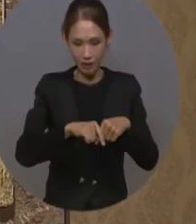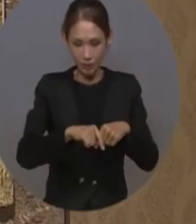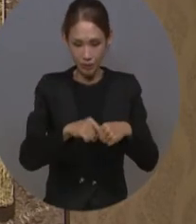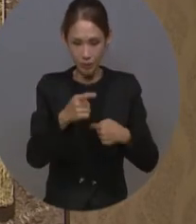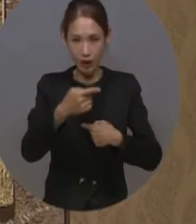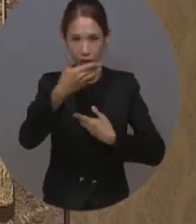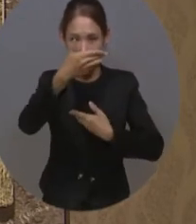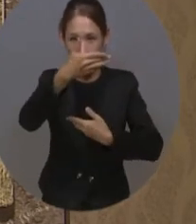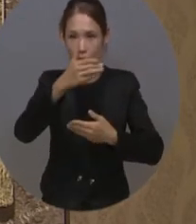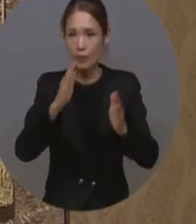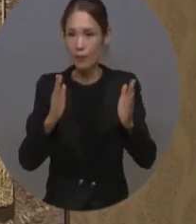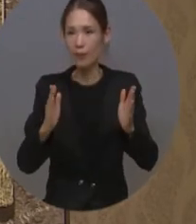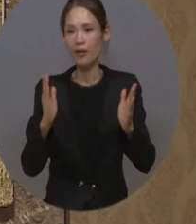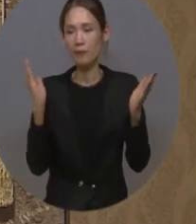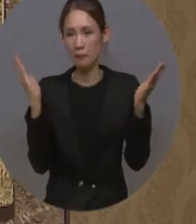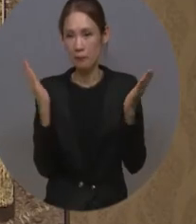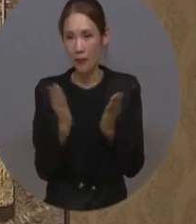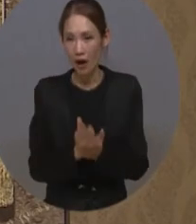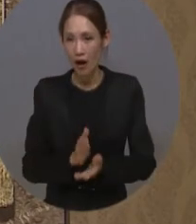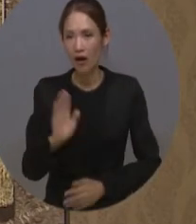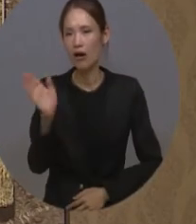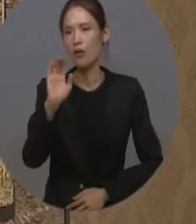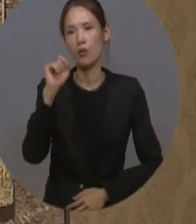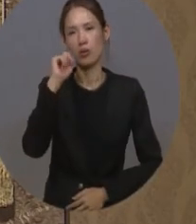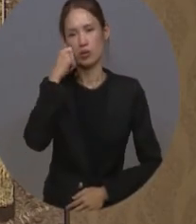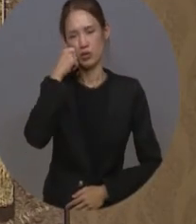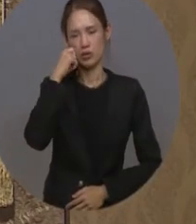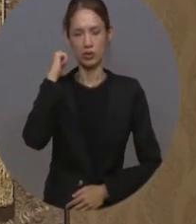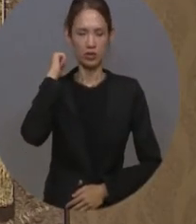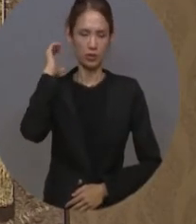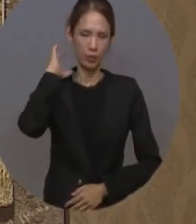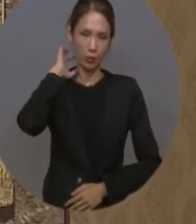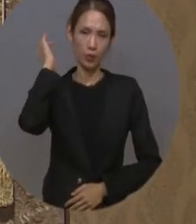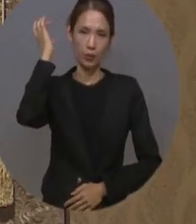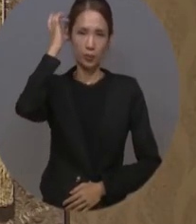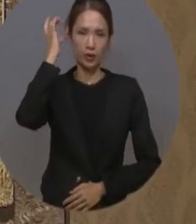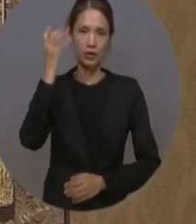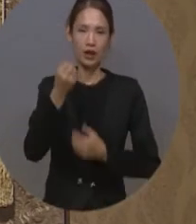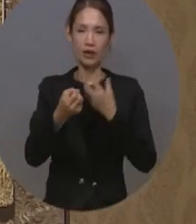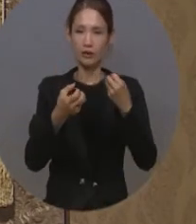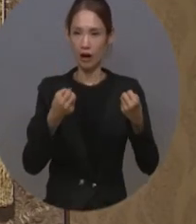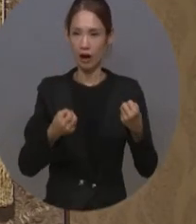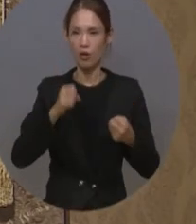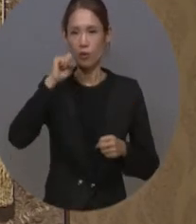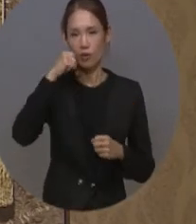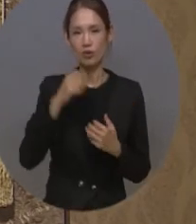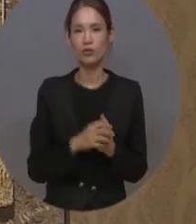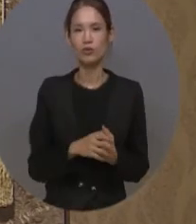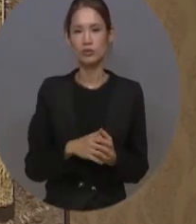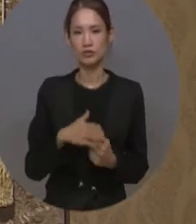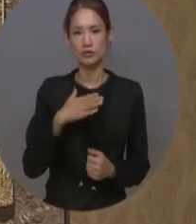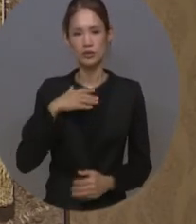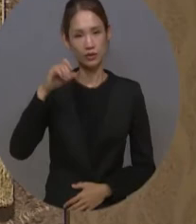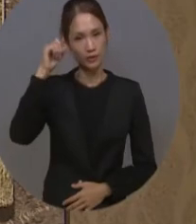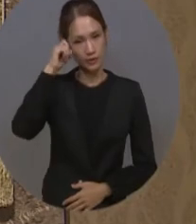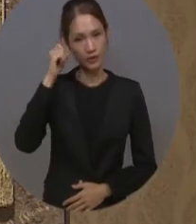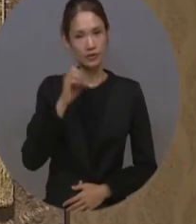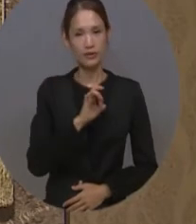It has to set the neck and head separately But it's hard to do that Our pillows are separated